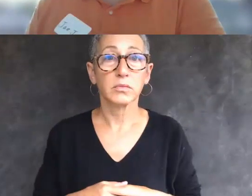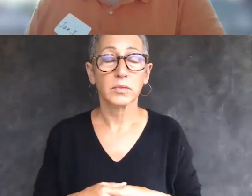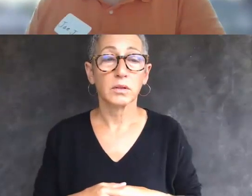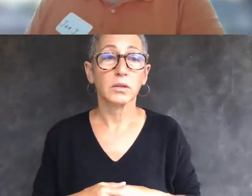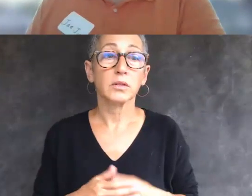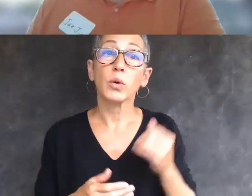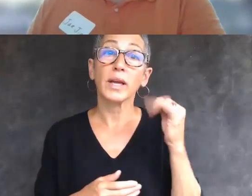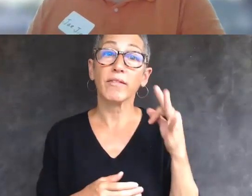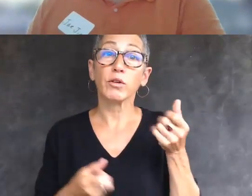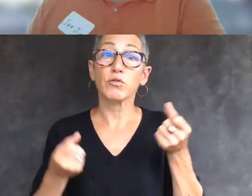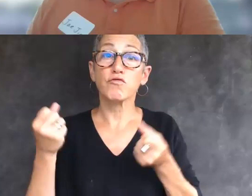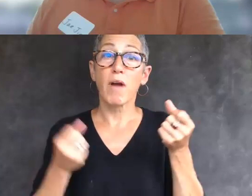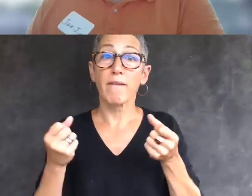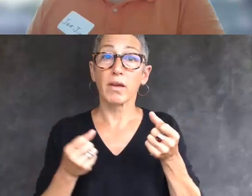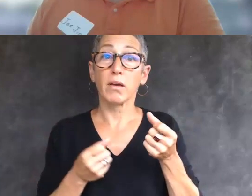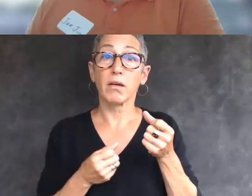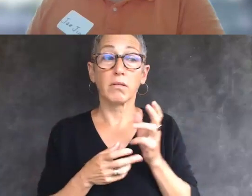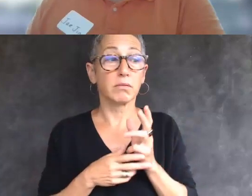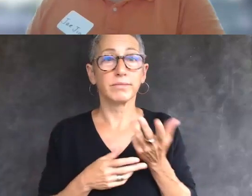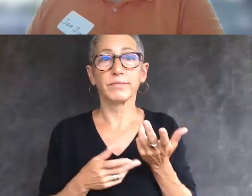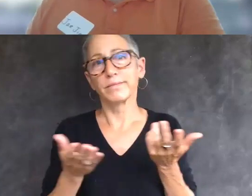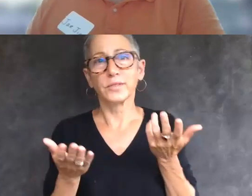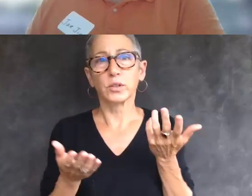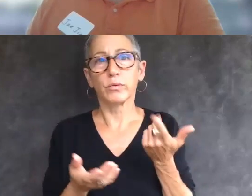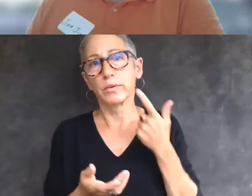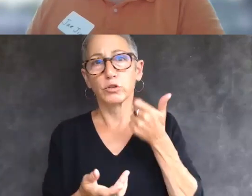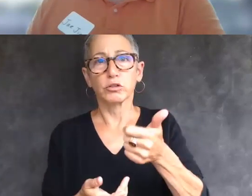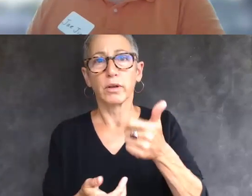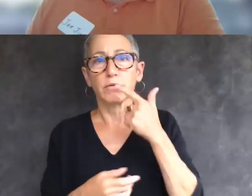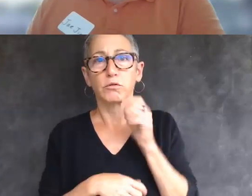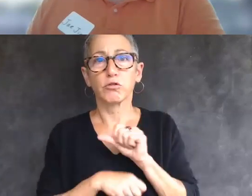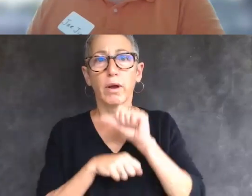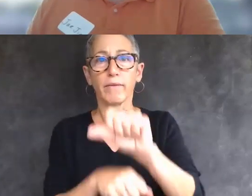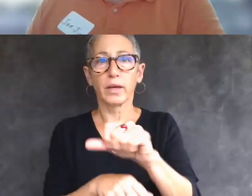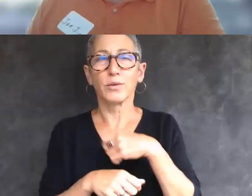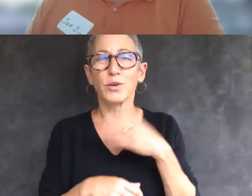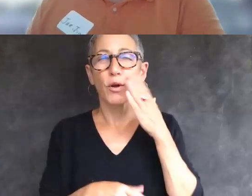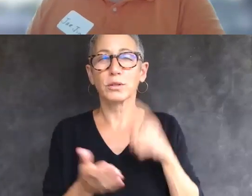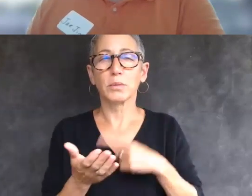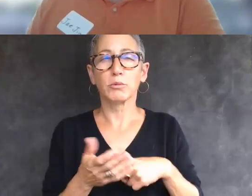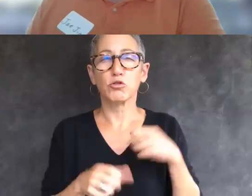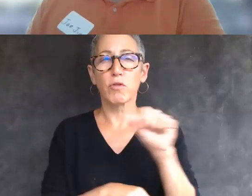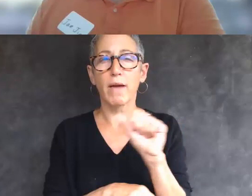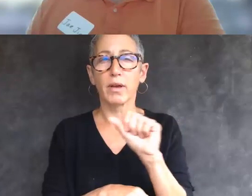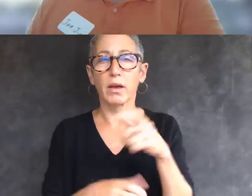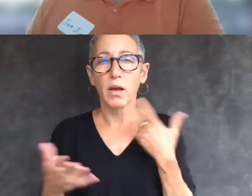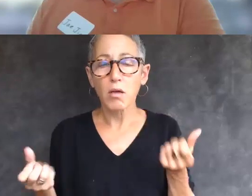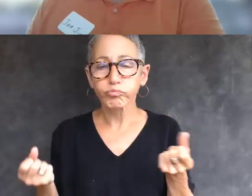No, I'm pretty sure we all have been in a situation where a car tries to merge or you're trying to merge in and they won't let you in, you know,